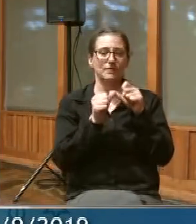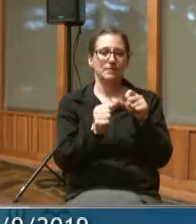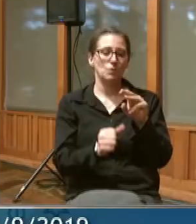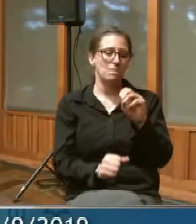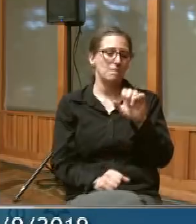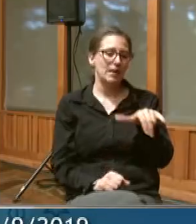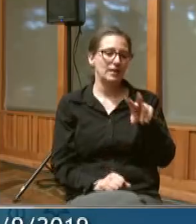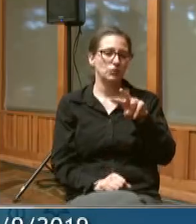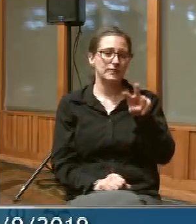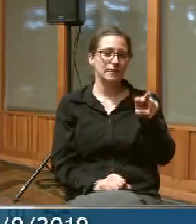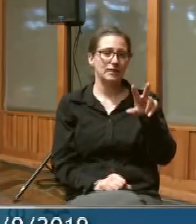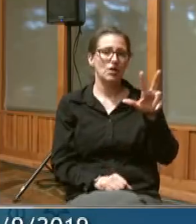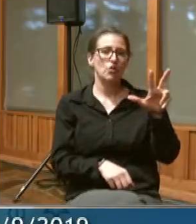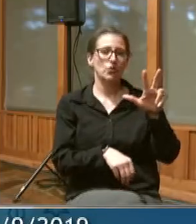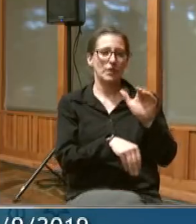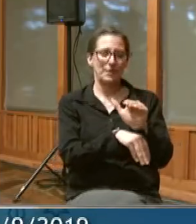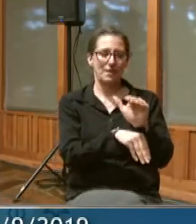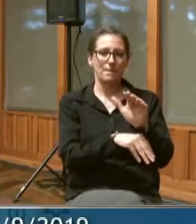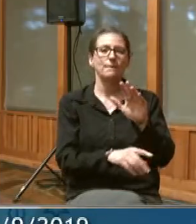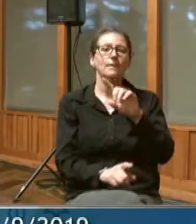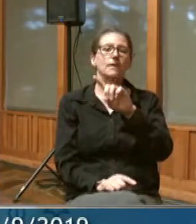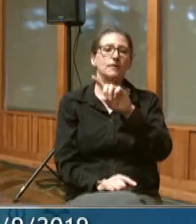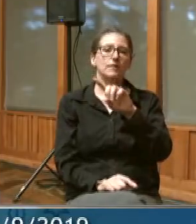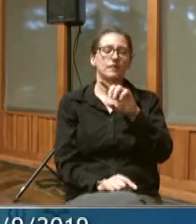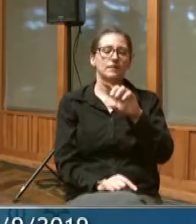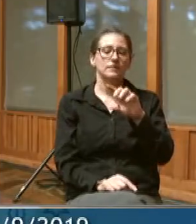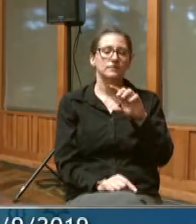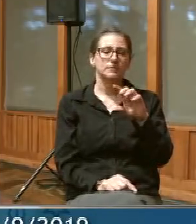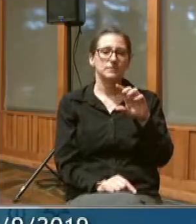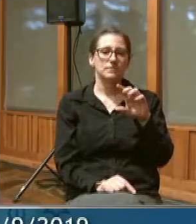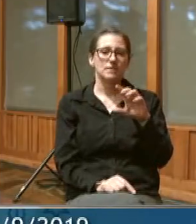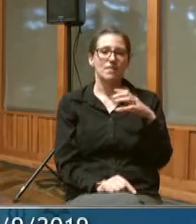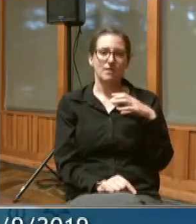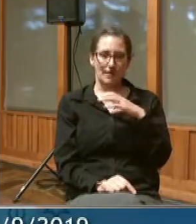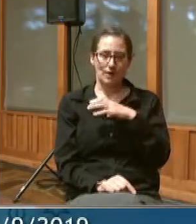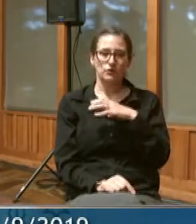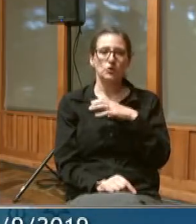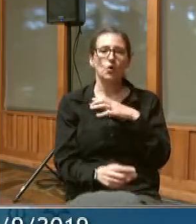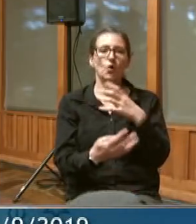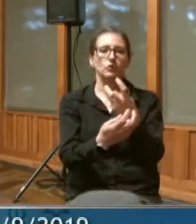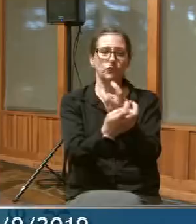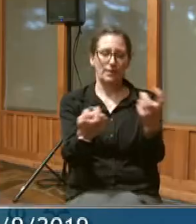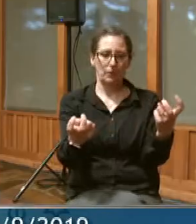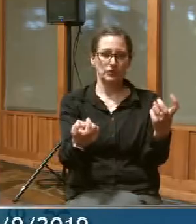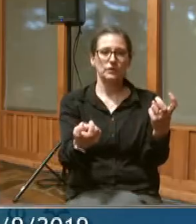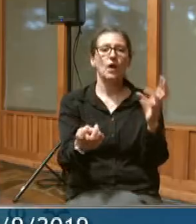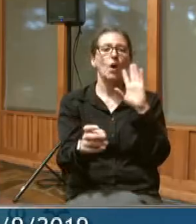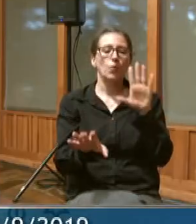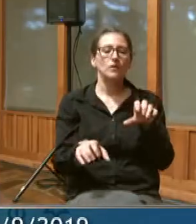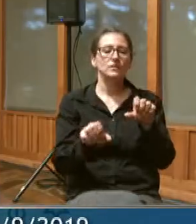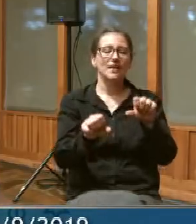BUDGET. THE BUDGET COMMITTEE IS CONTINUED TO MAY 22nd AT 3:00 P.M. IN PORTLAND CITY COUNCIL